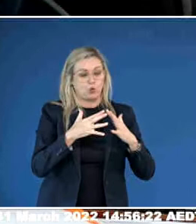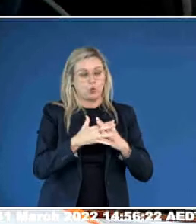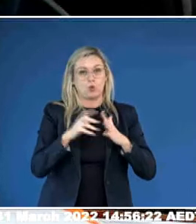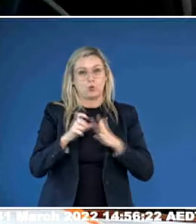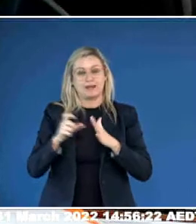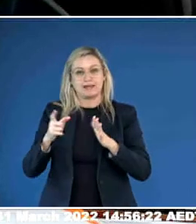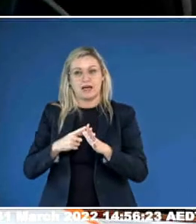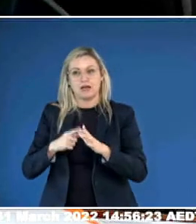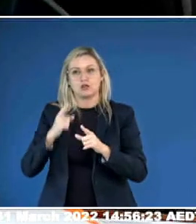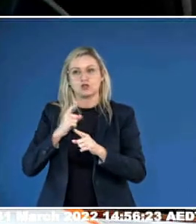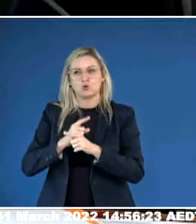forms of violence.